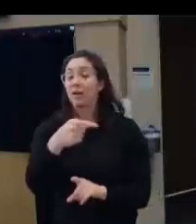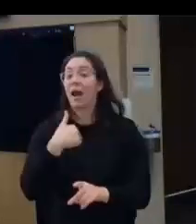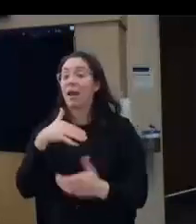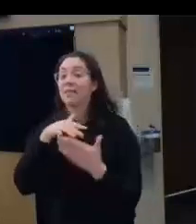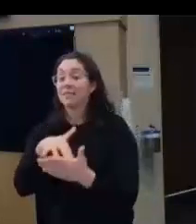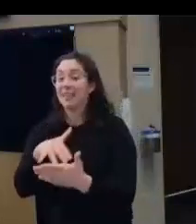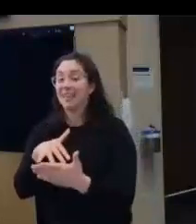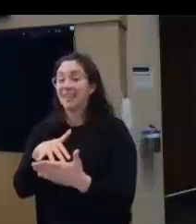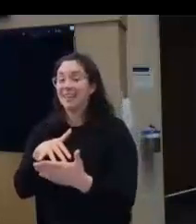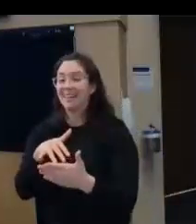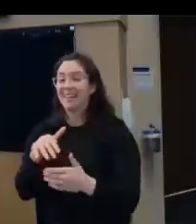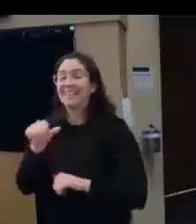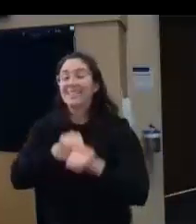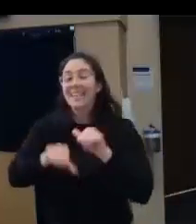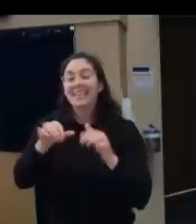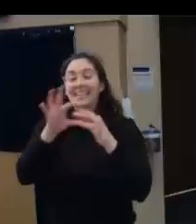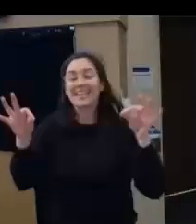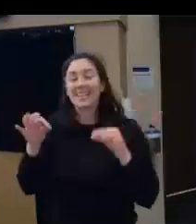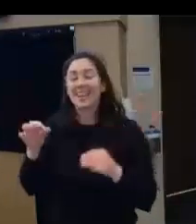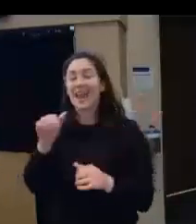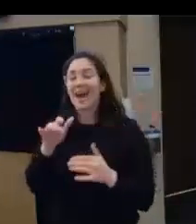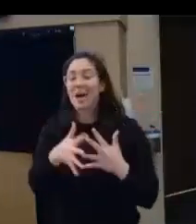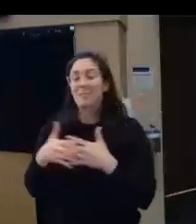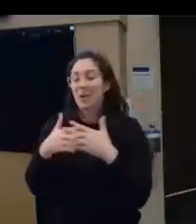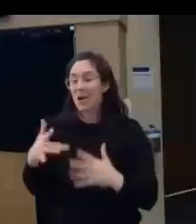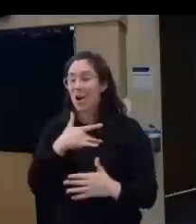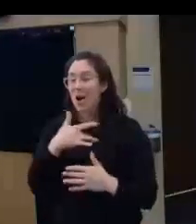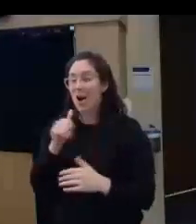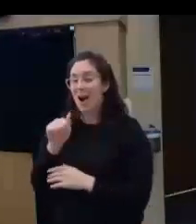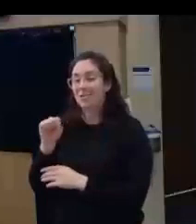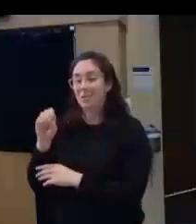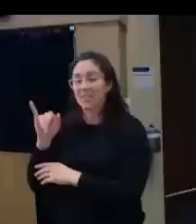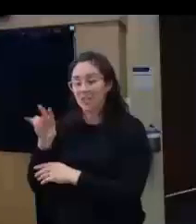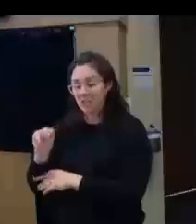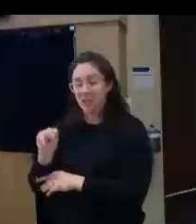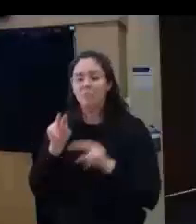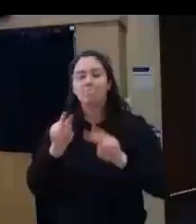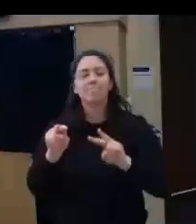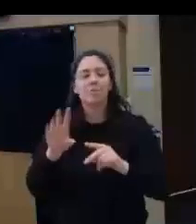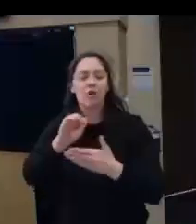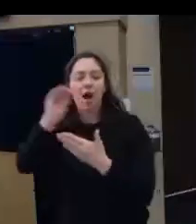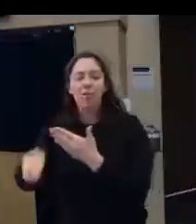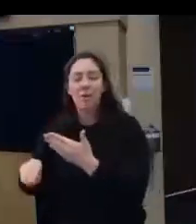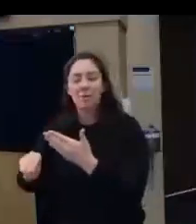a scientific statement from the American Heart Association looking at Nur developmental outcomes